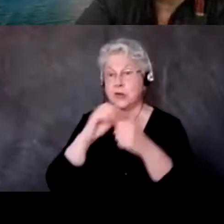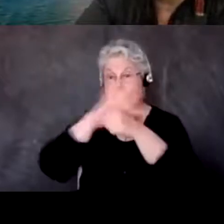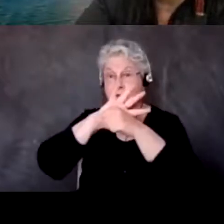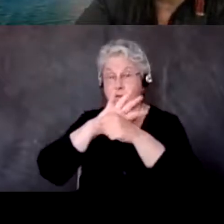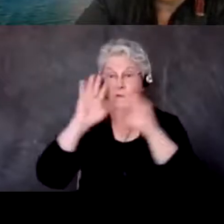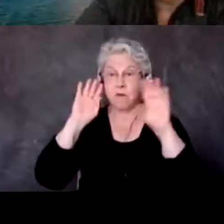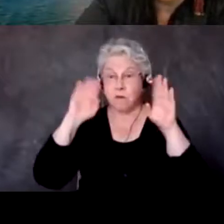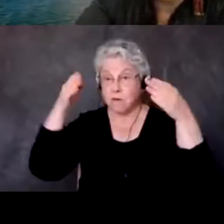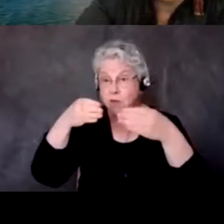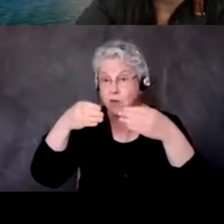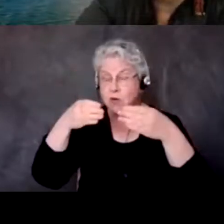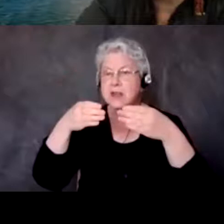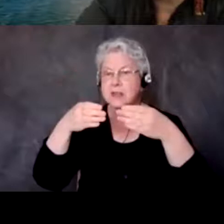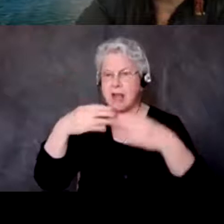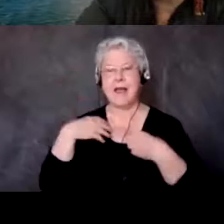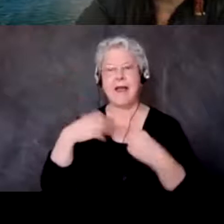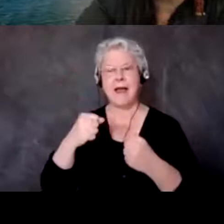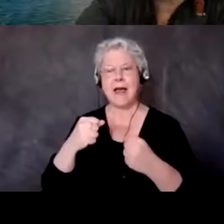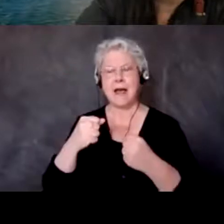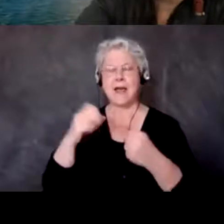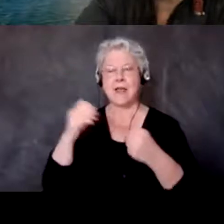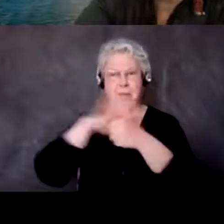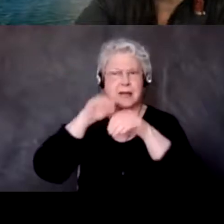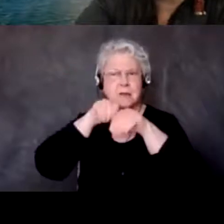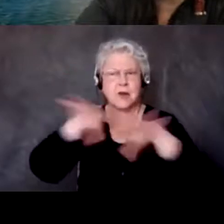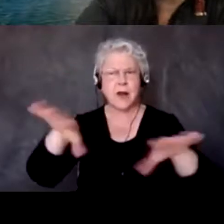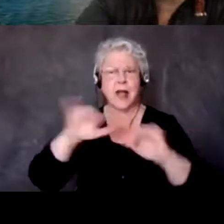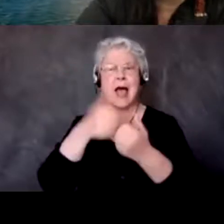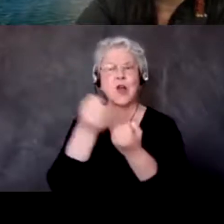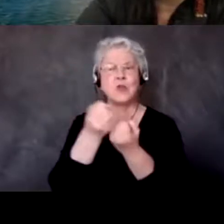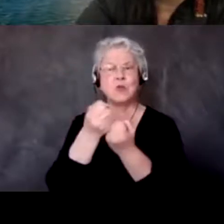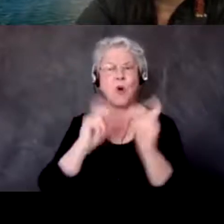the health pandemic, how do we support our people. We might be focusing on you know